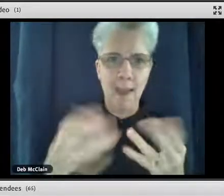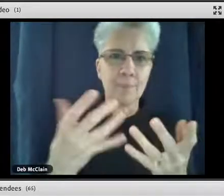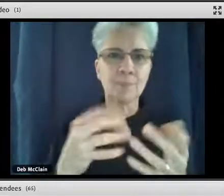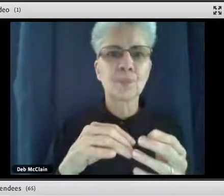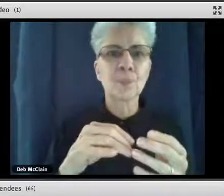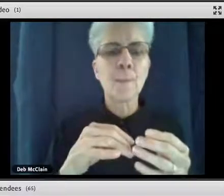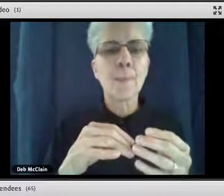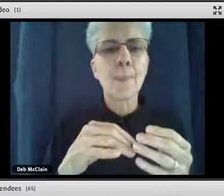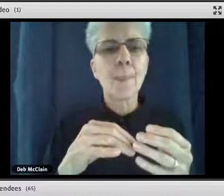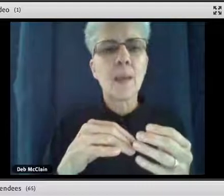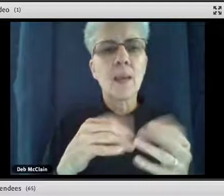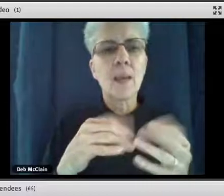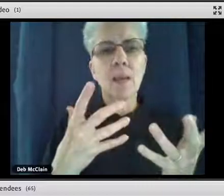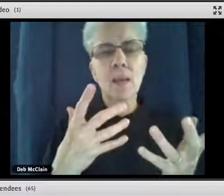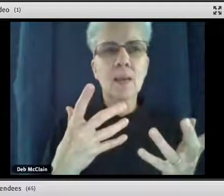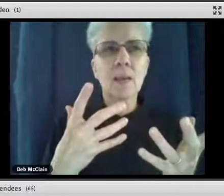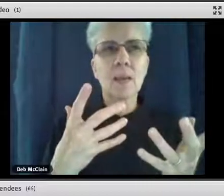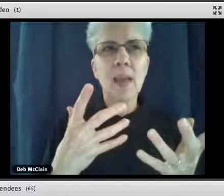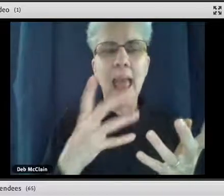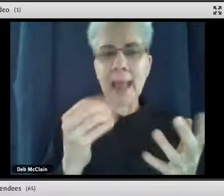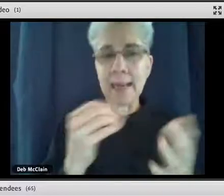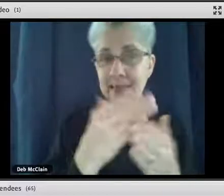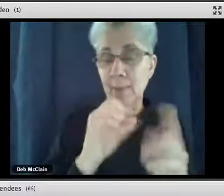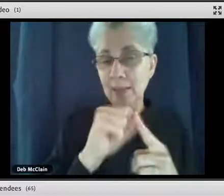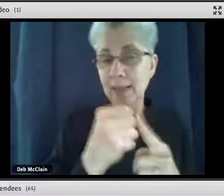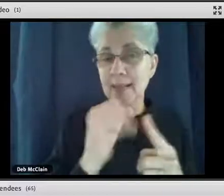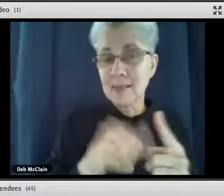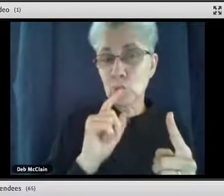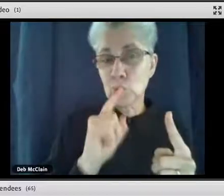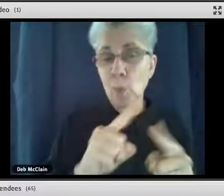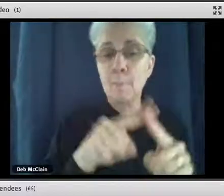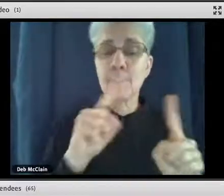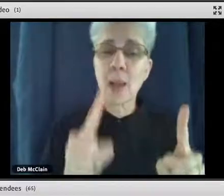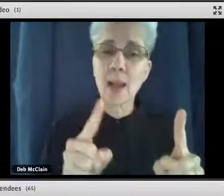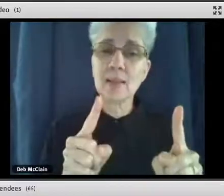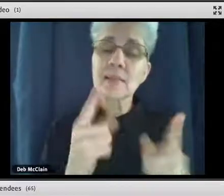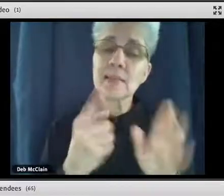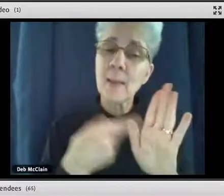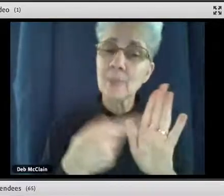manuscript is actually just something handwritten. And in some cases, that is the case.